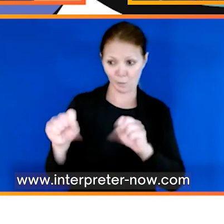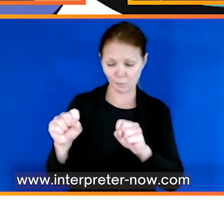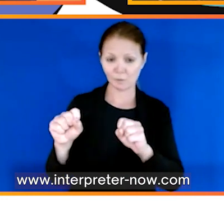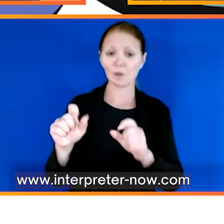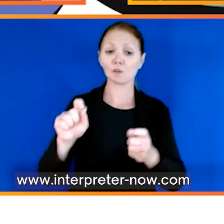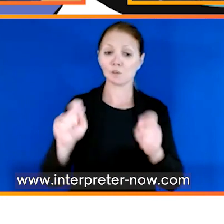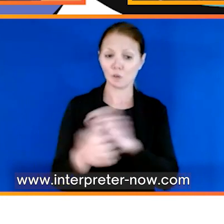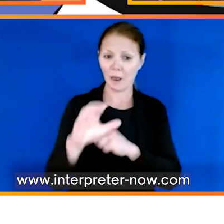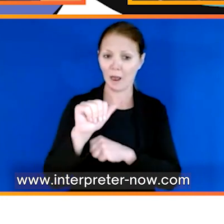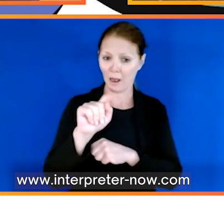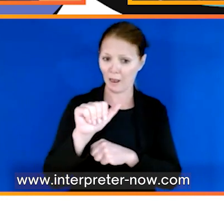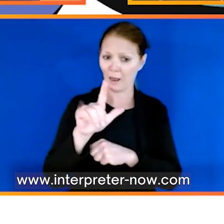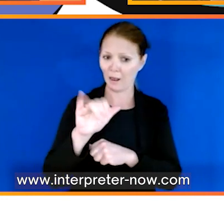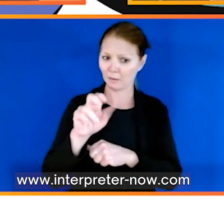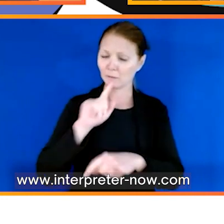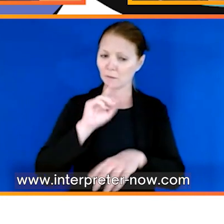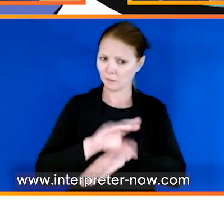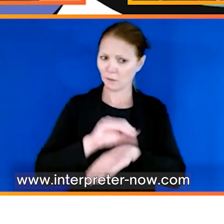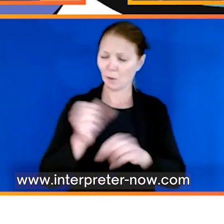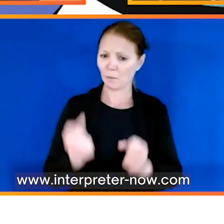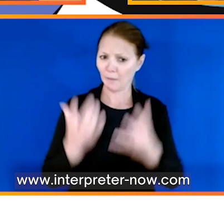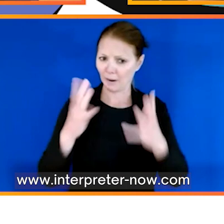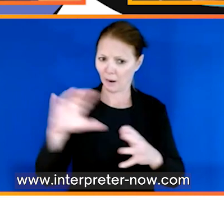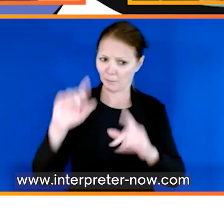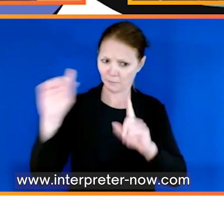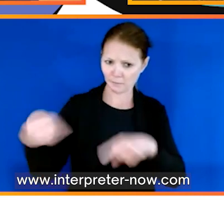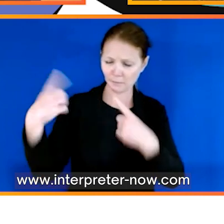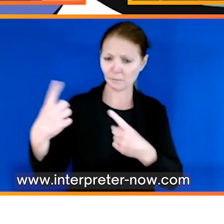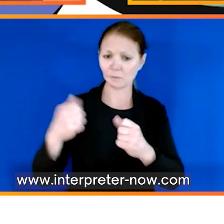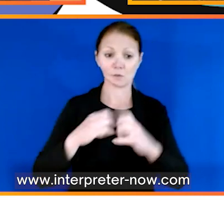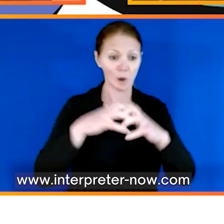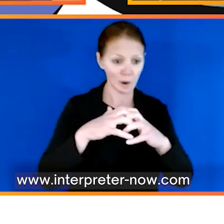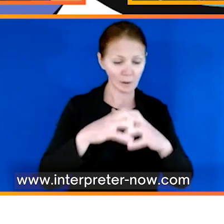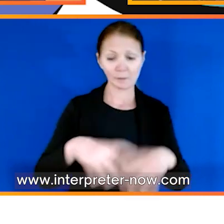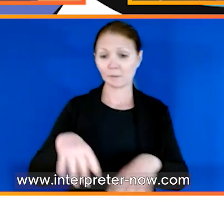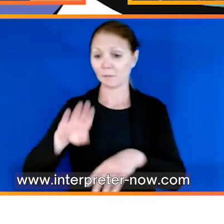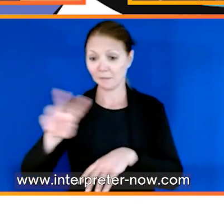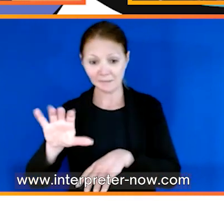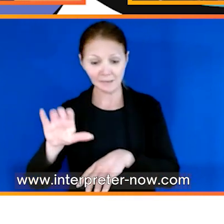We worked with Figma when they just got started. I remember thinking, Figma, tiny little organization.